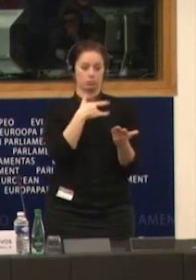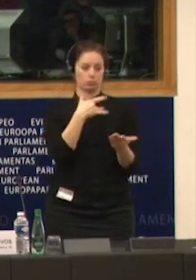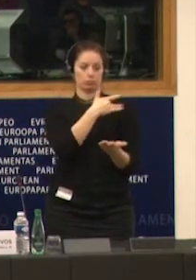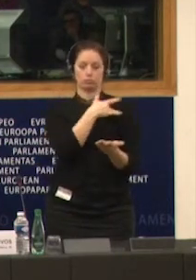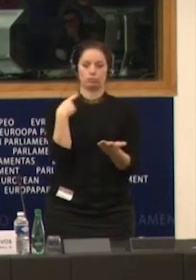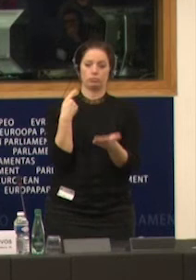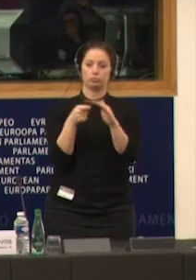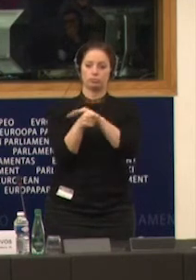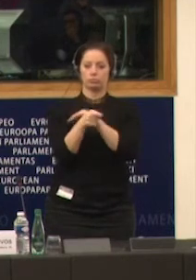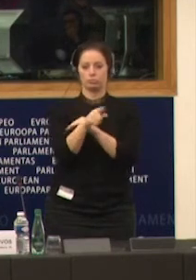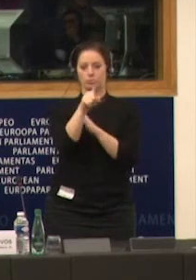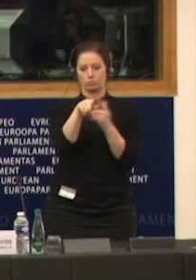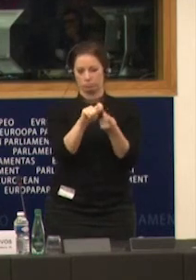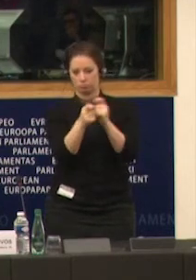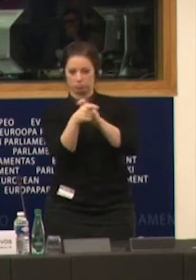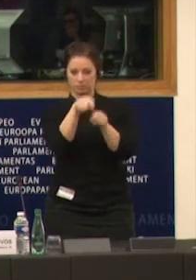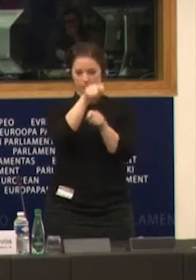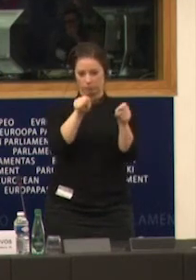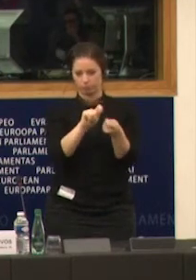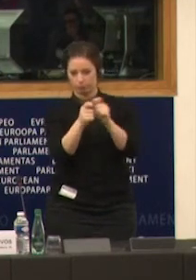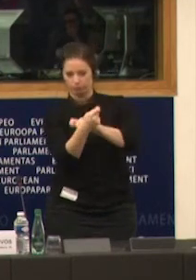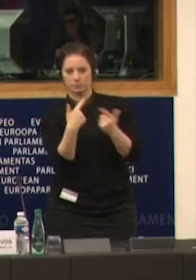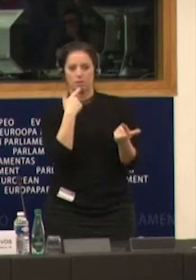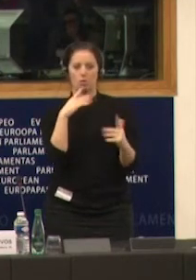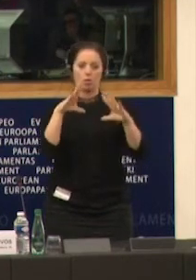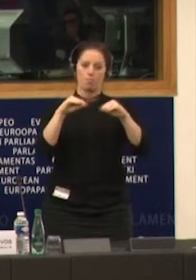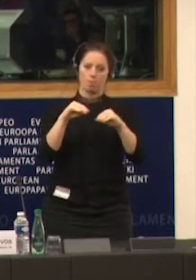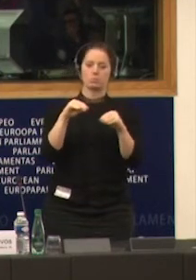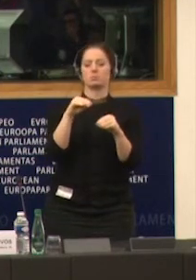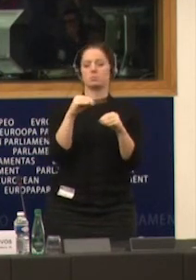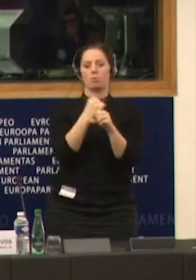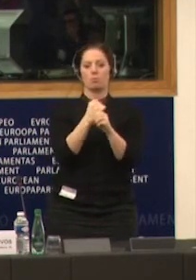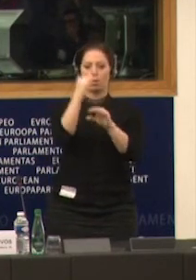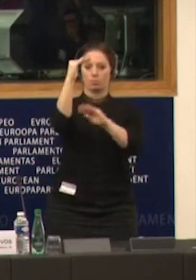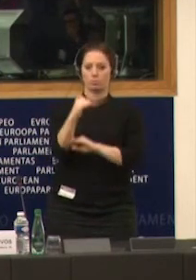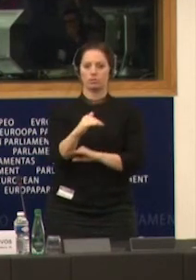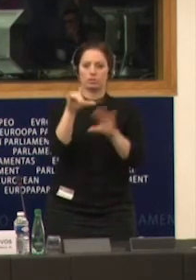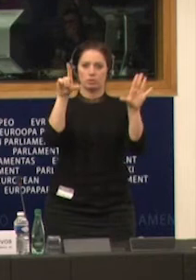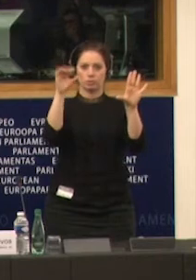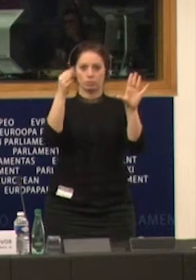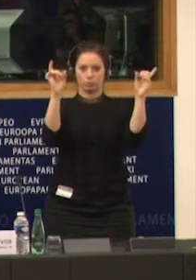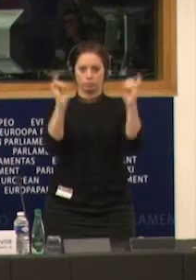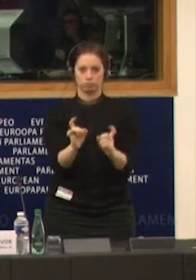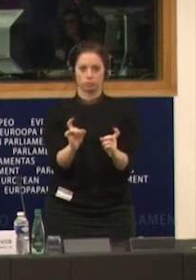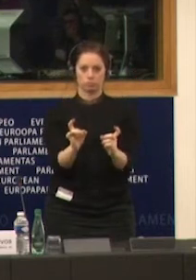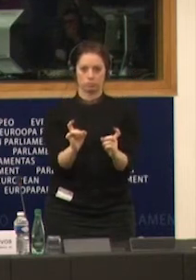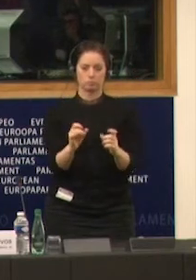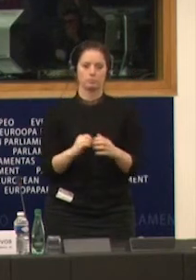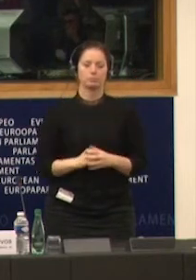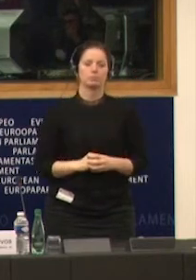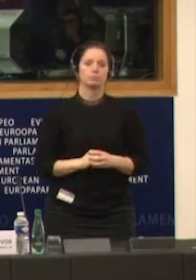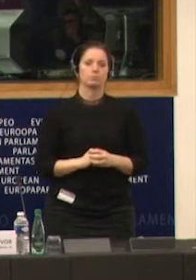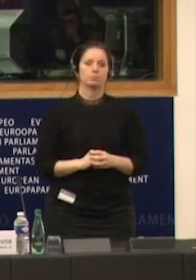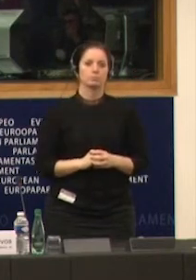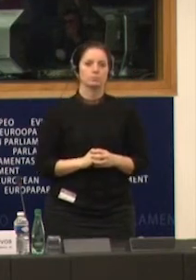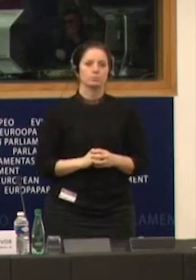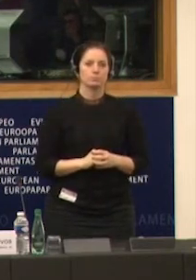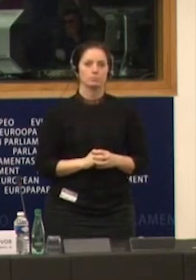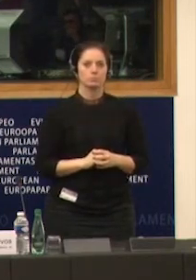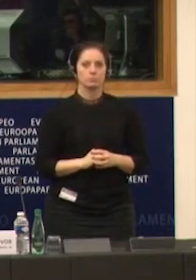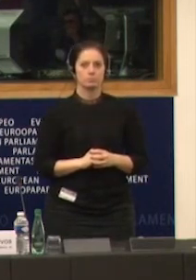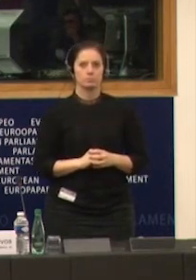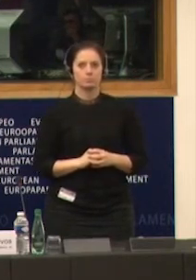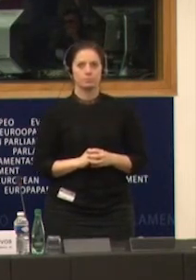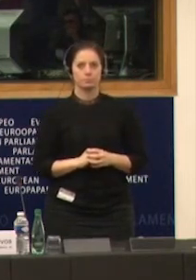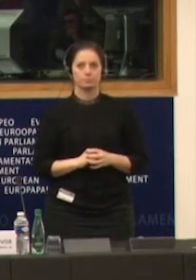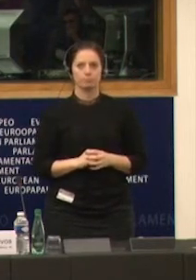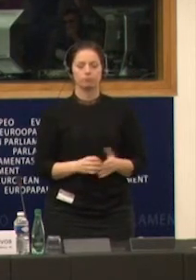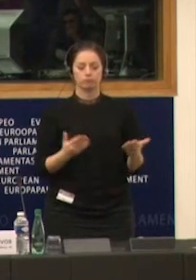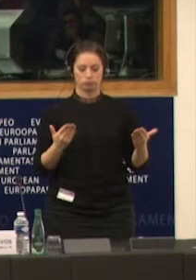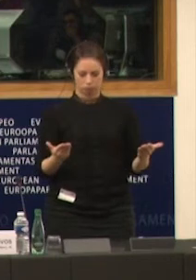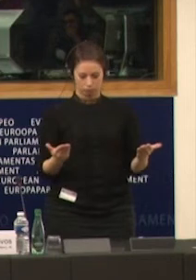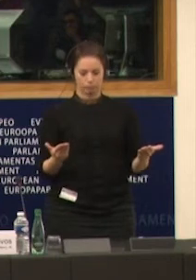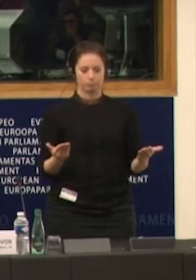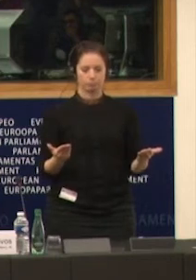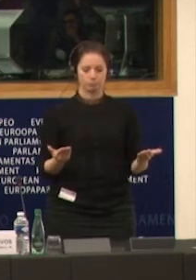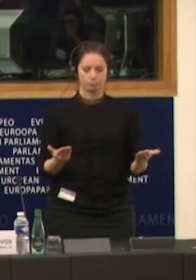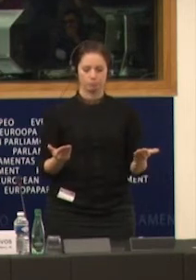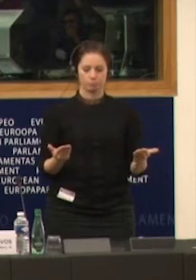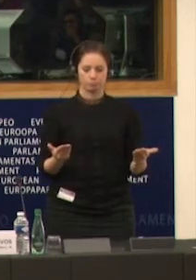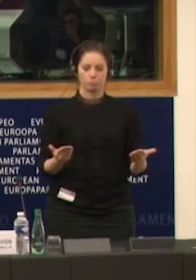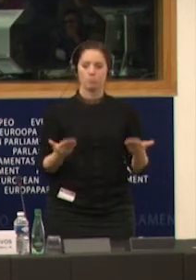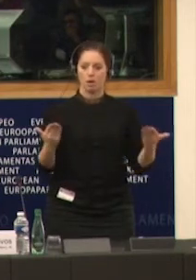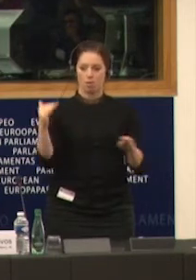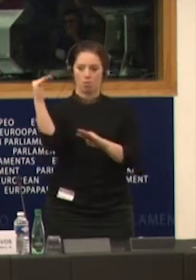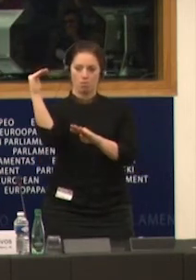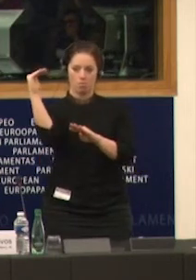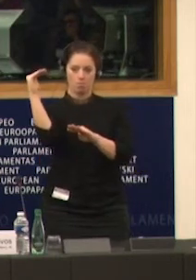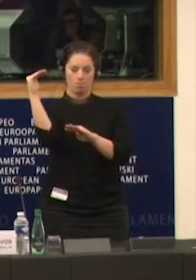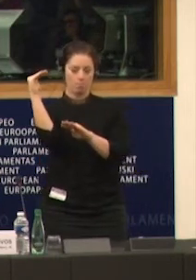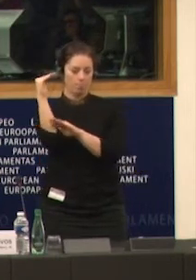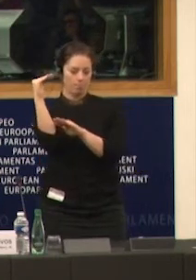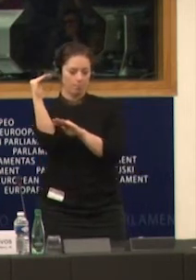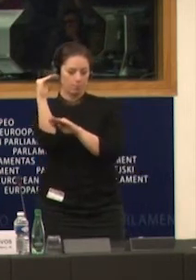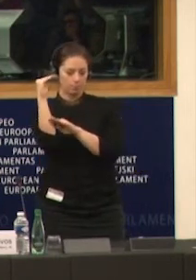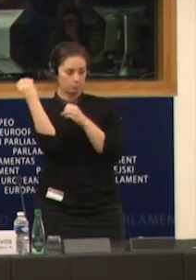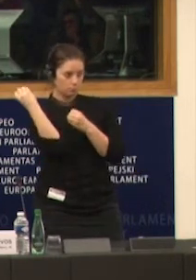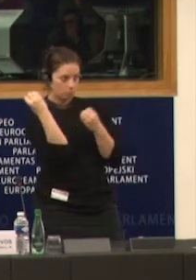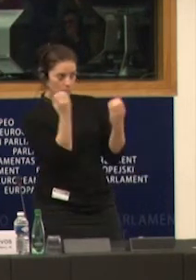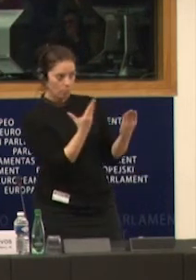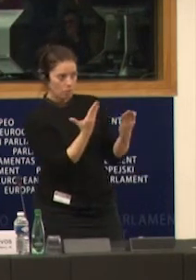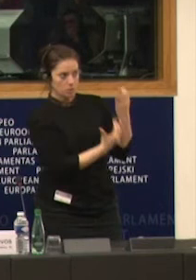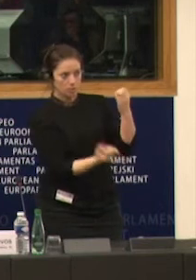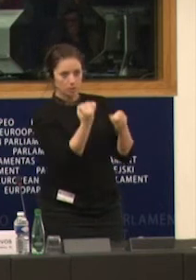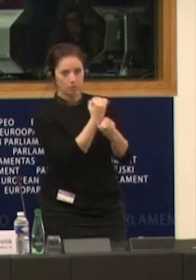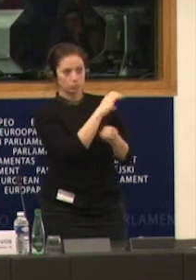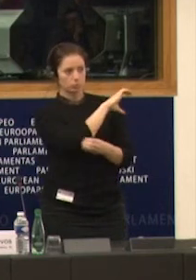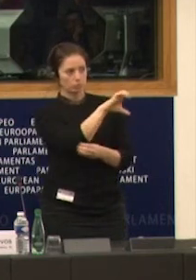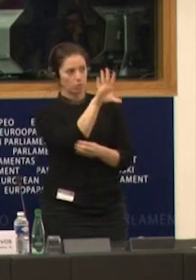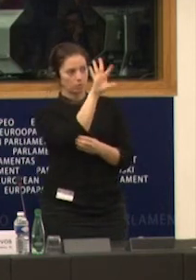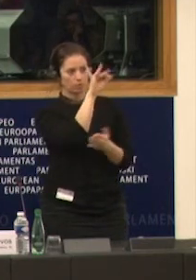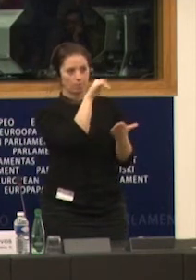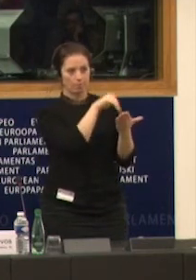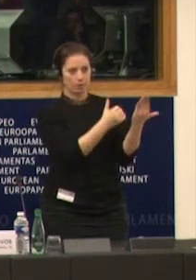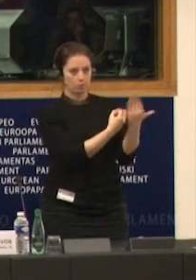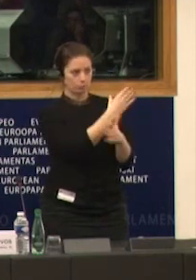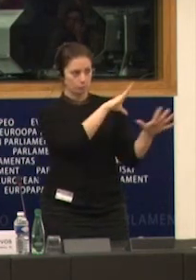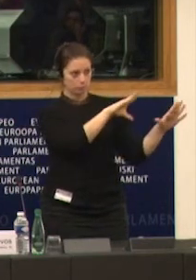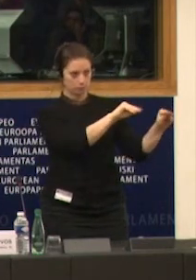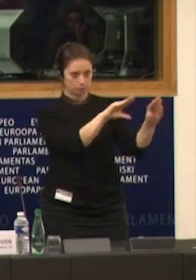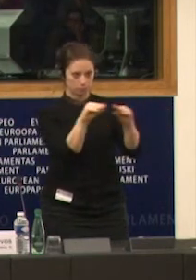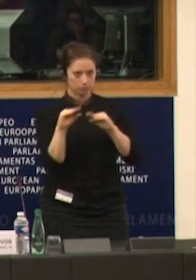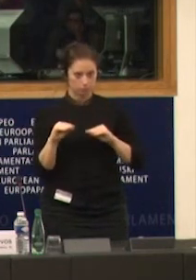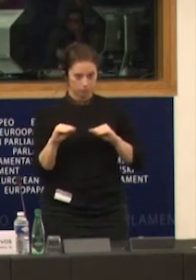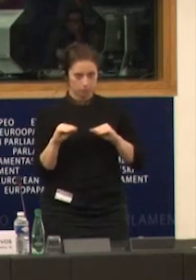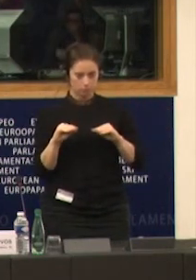But the employers offered to create 150.000 new jobs. That is the private sector companies will before 2020 create 100.000 new jobs.